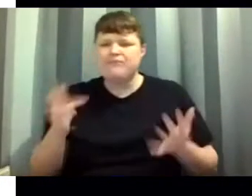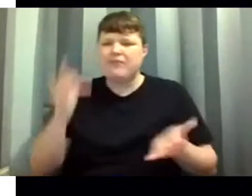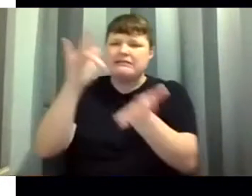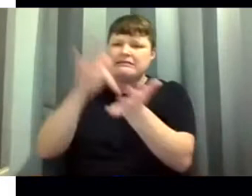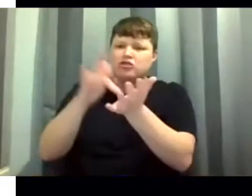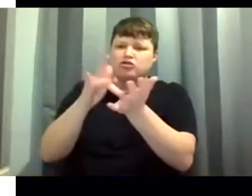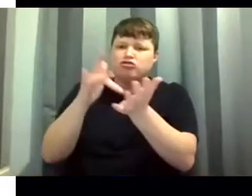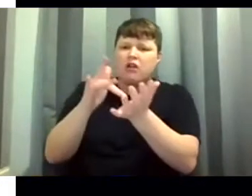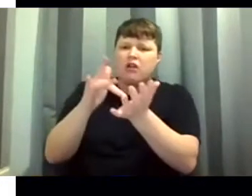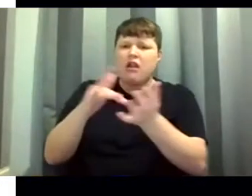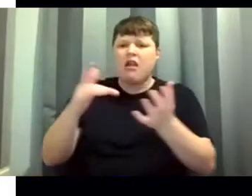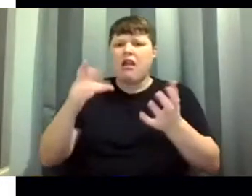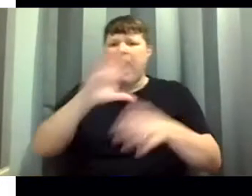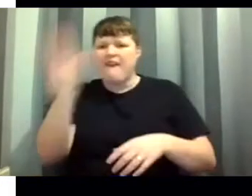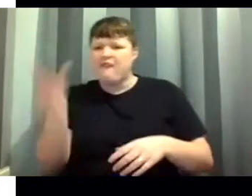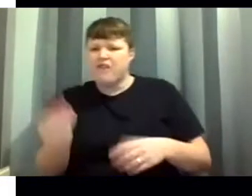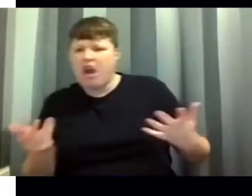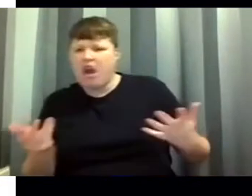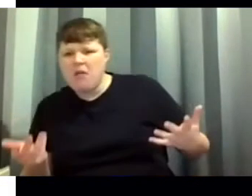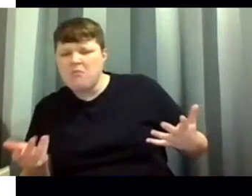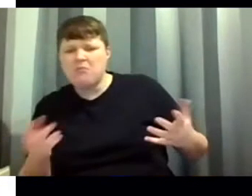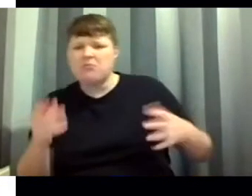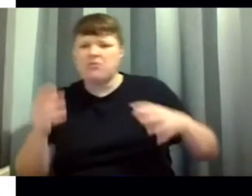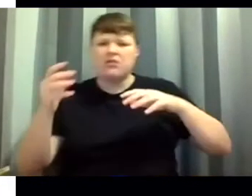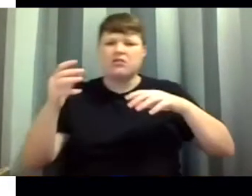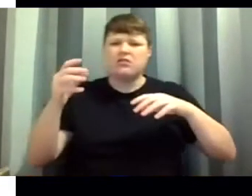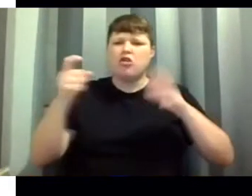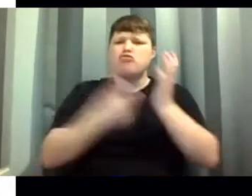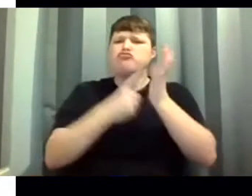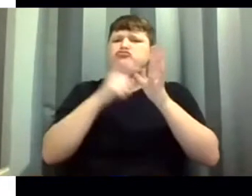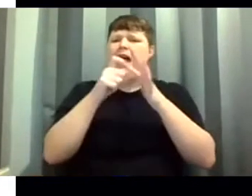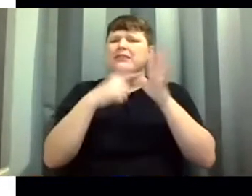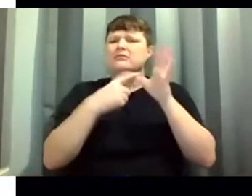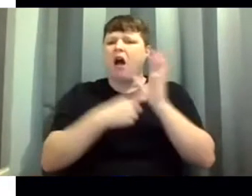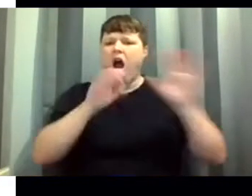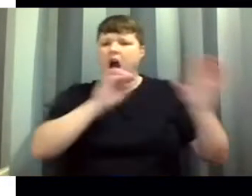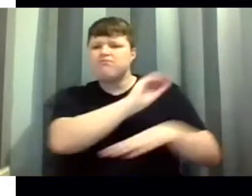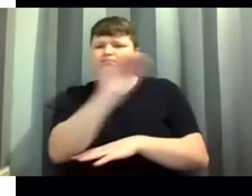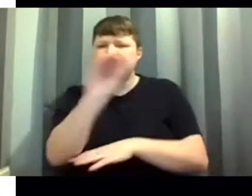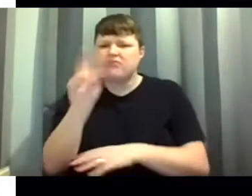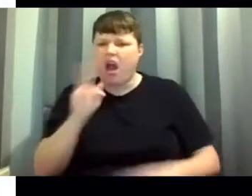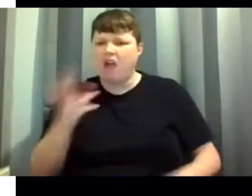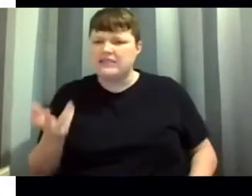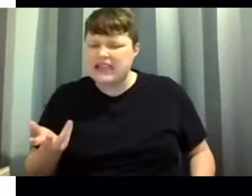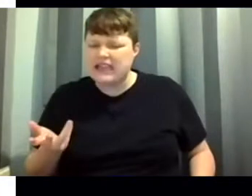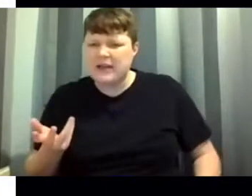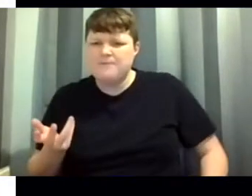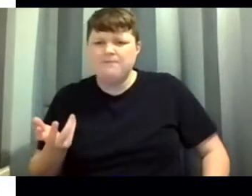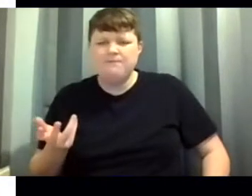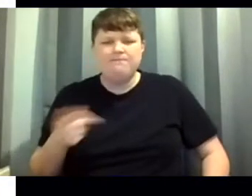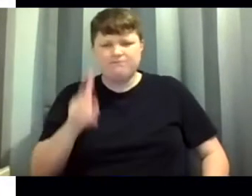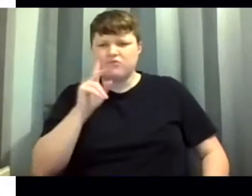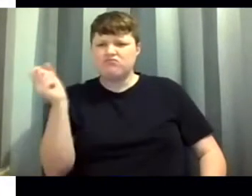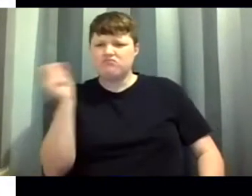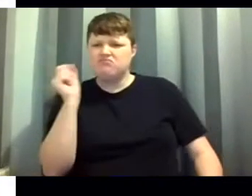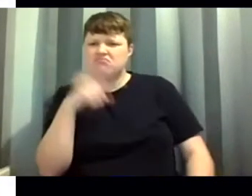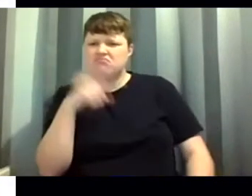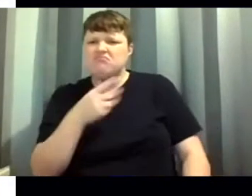pacific and certainly no radar so we kind of just said "they look odd" and we'll leave it at that